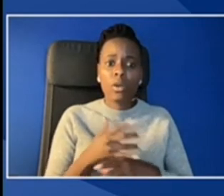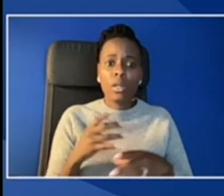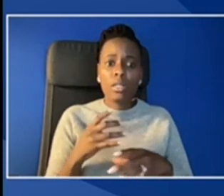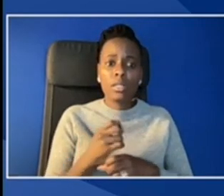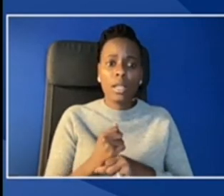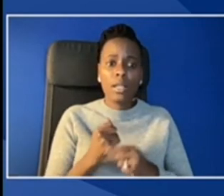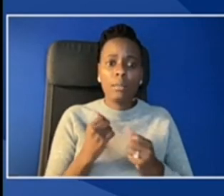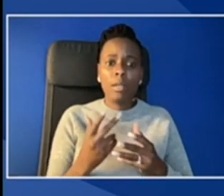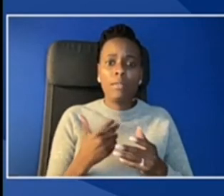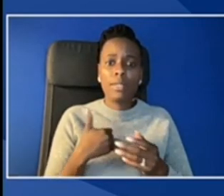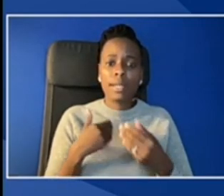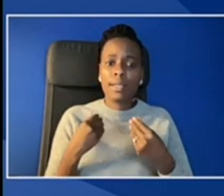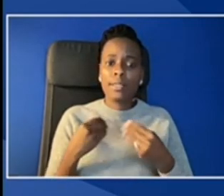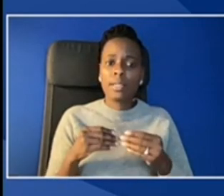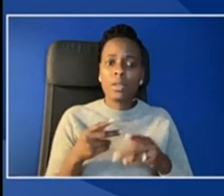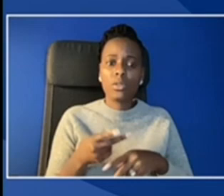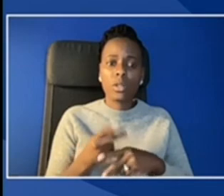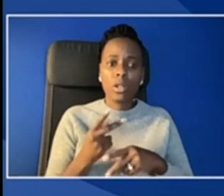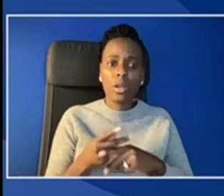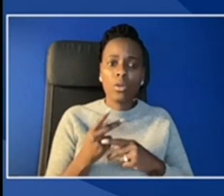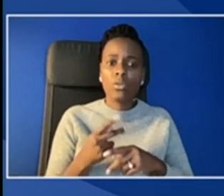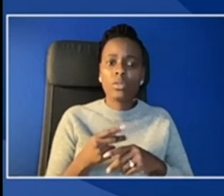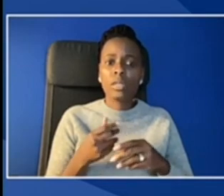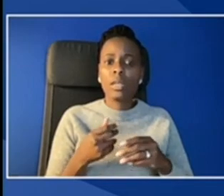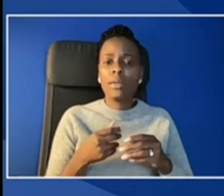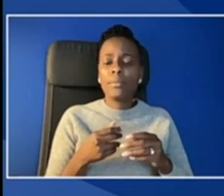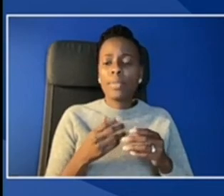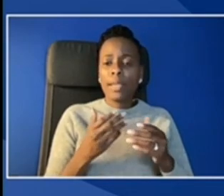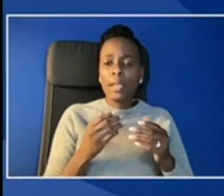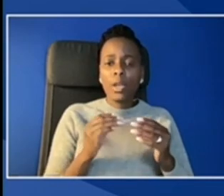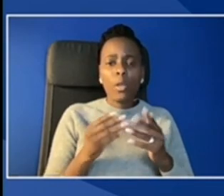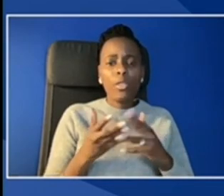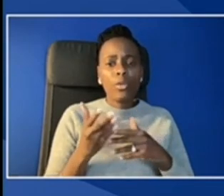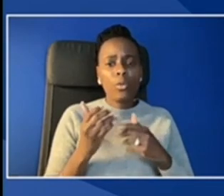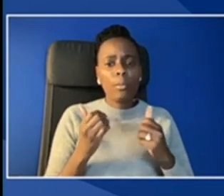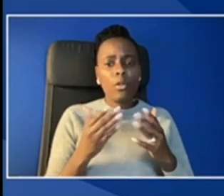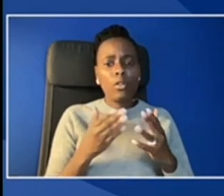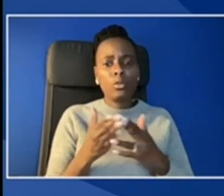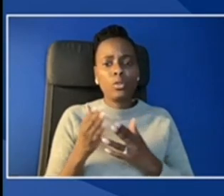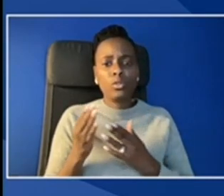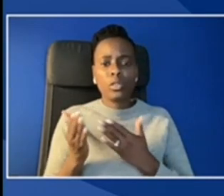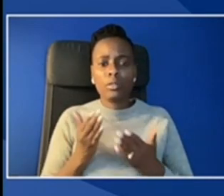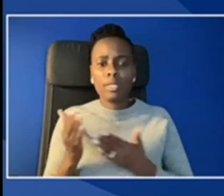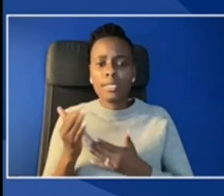services and errors were made, especially coding our loans- and coding our loans against our will with the school